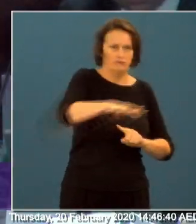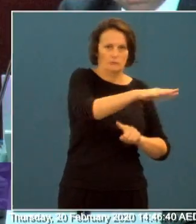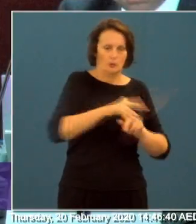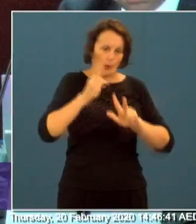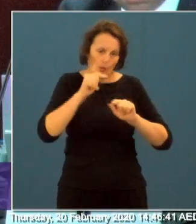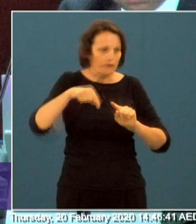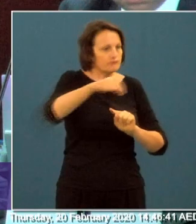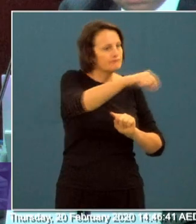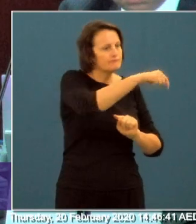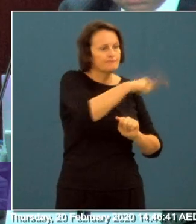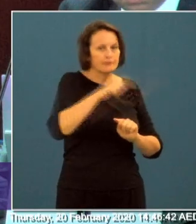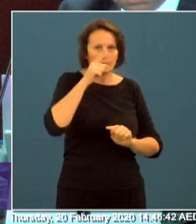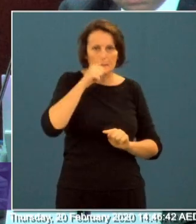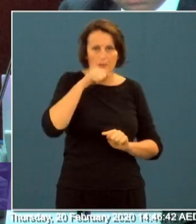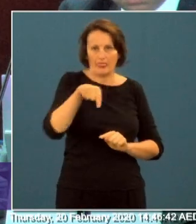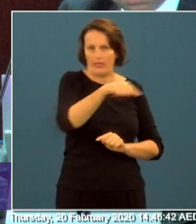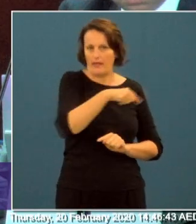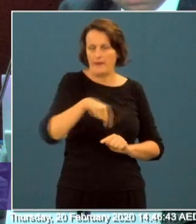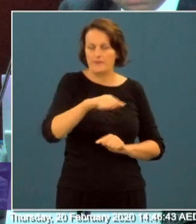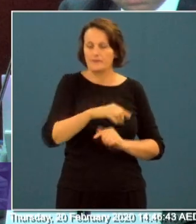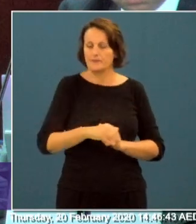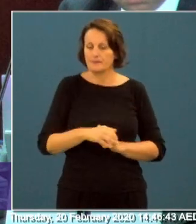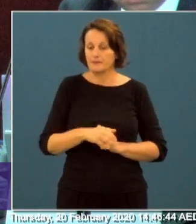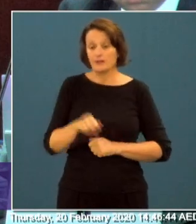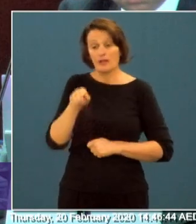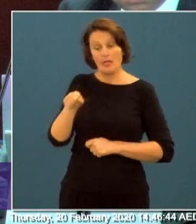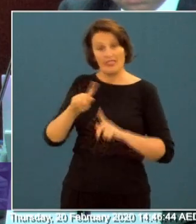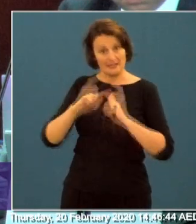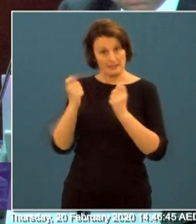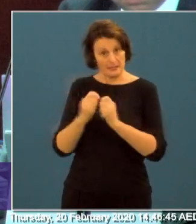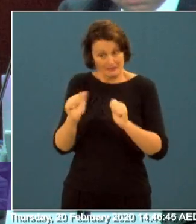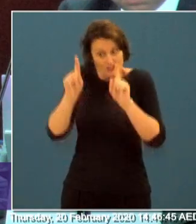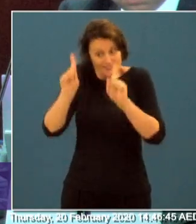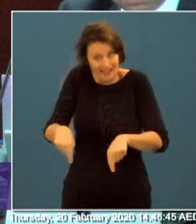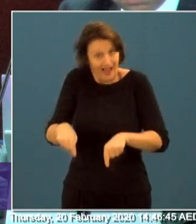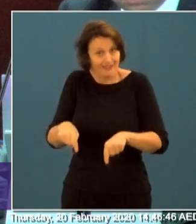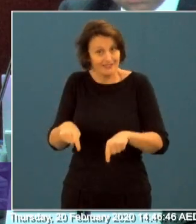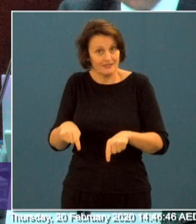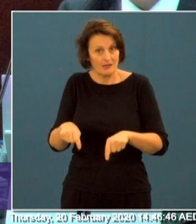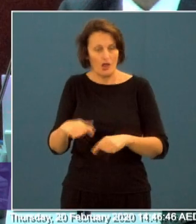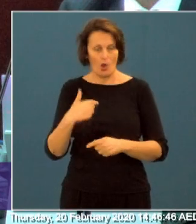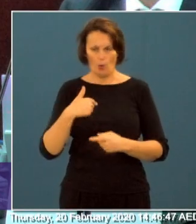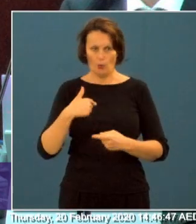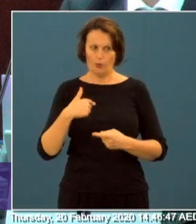Has the STrIDeS team commenced its work yet? We are still establishing our team.